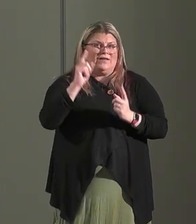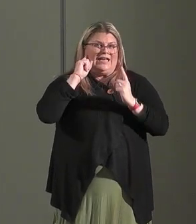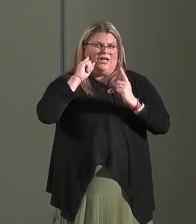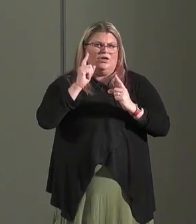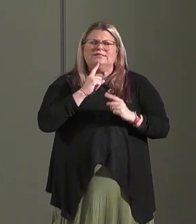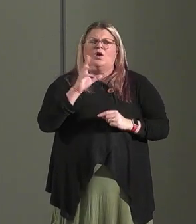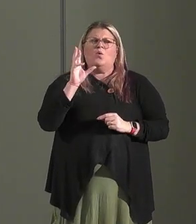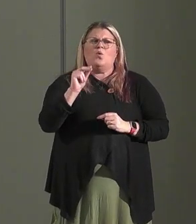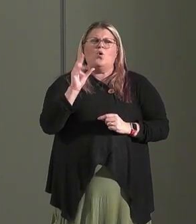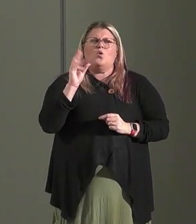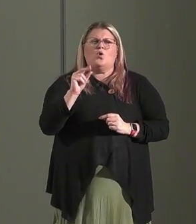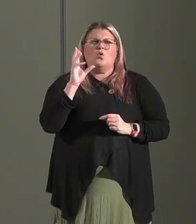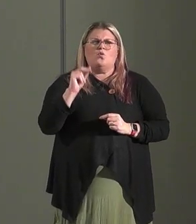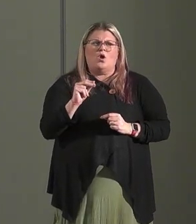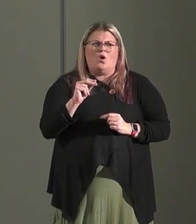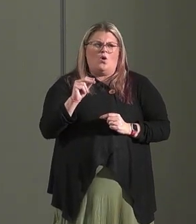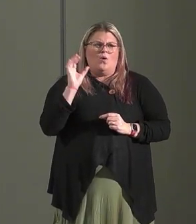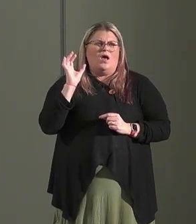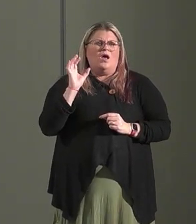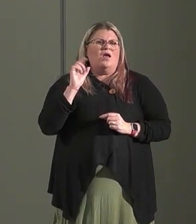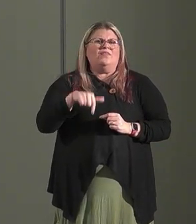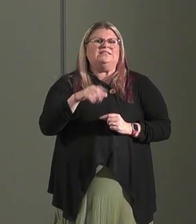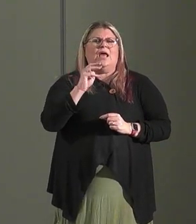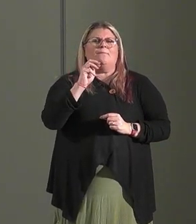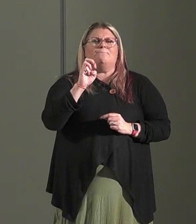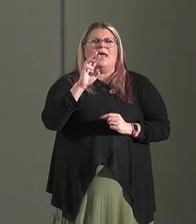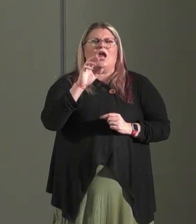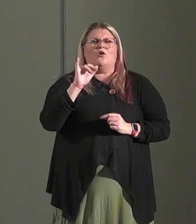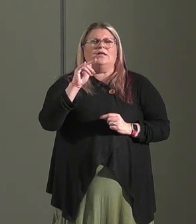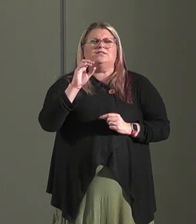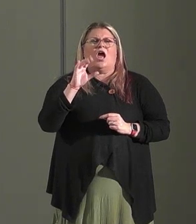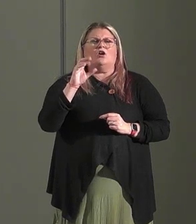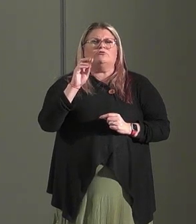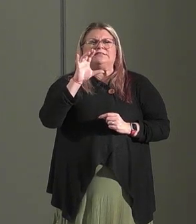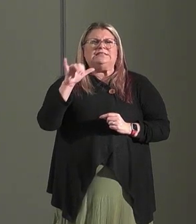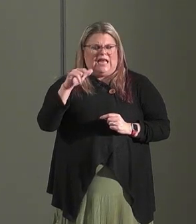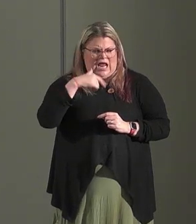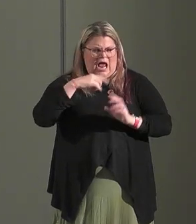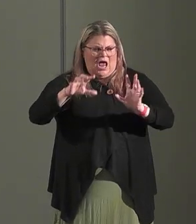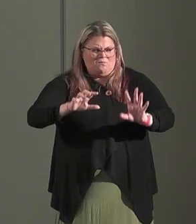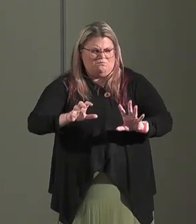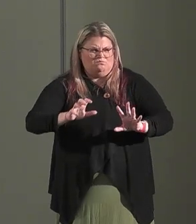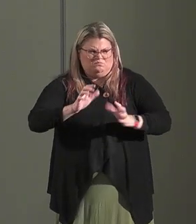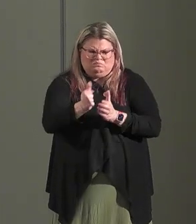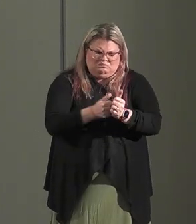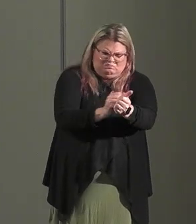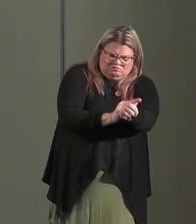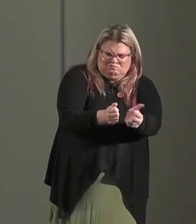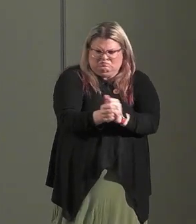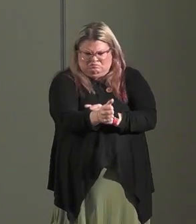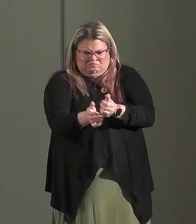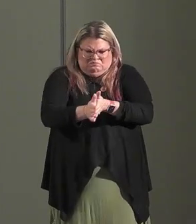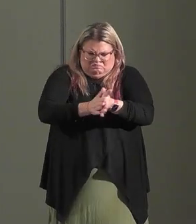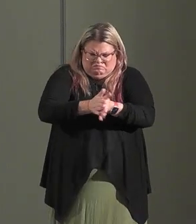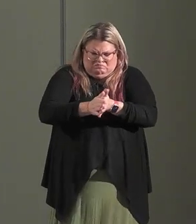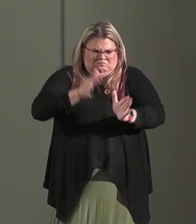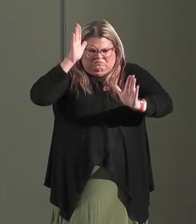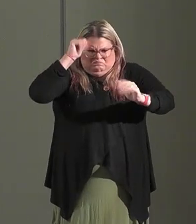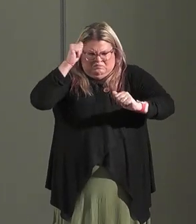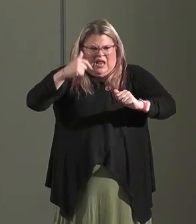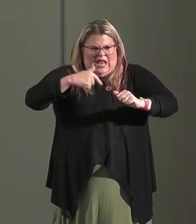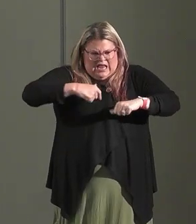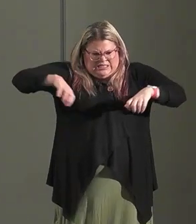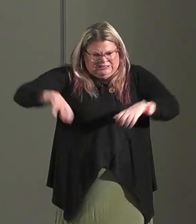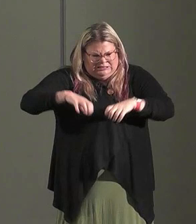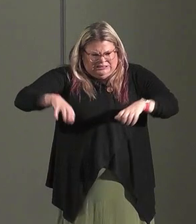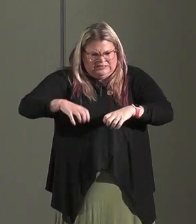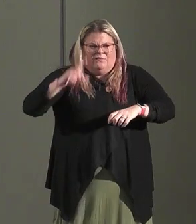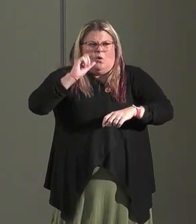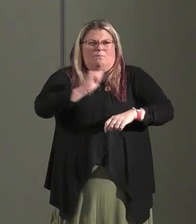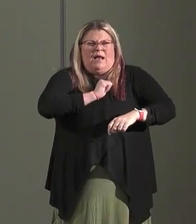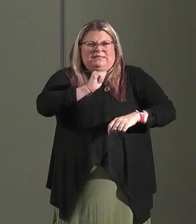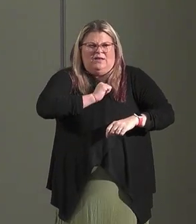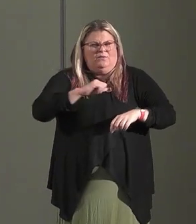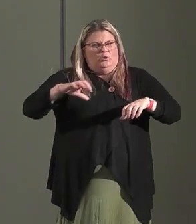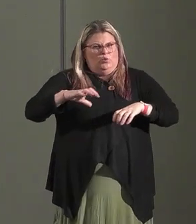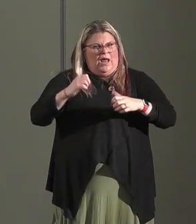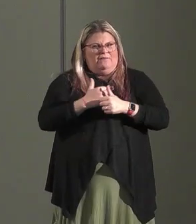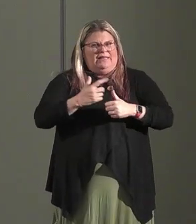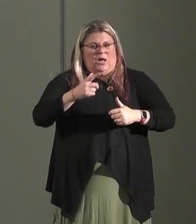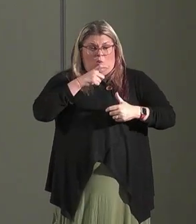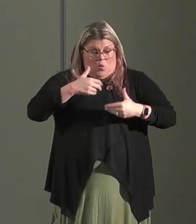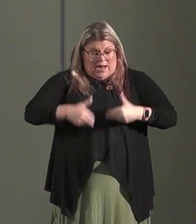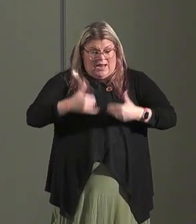the world is a Maratoposy I pulled myself up from the boot straps and earned everything today. What